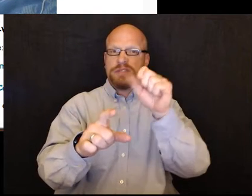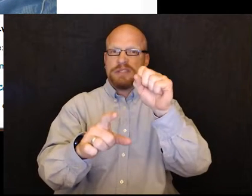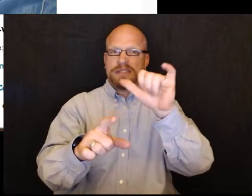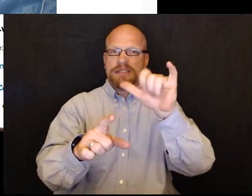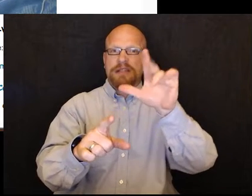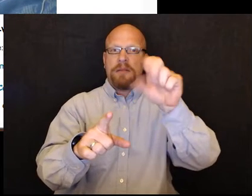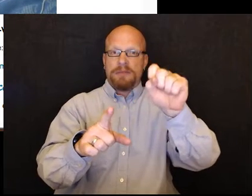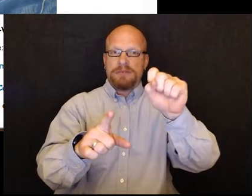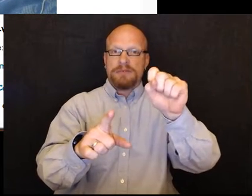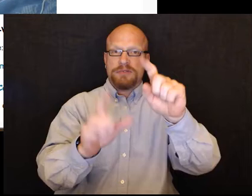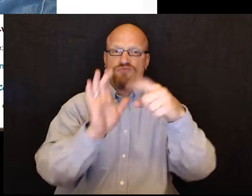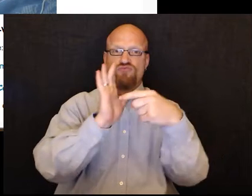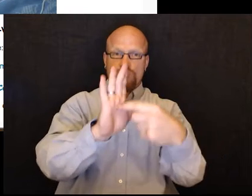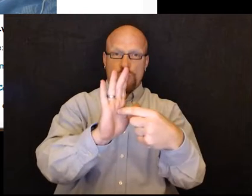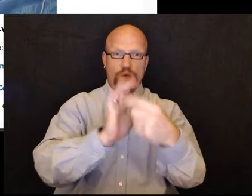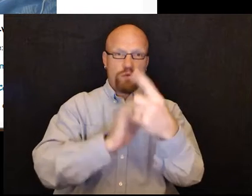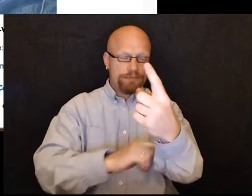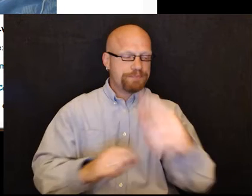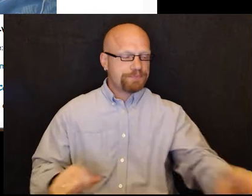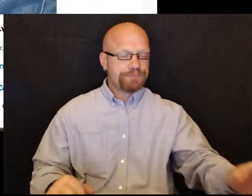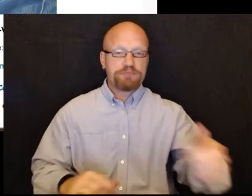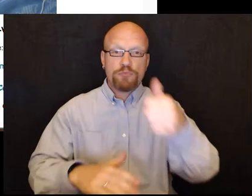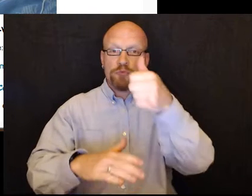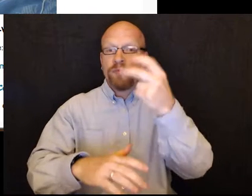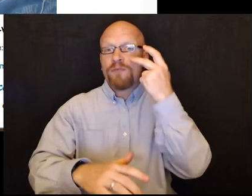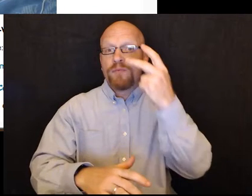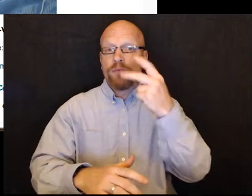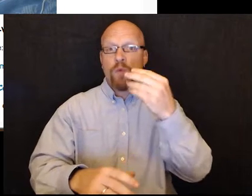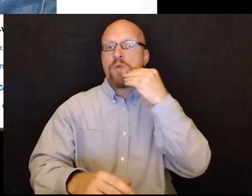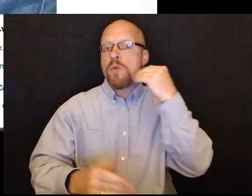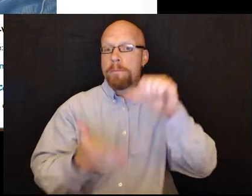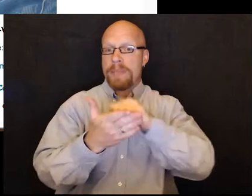for discussion with our students... right now we are going to talk about the syllabus